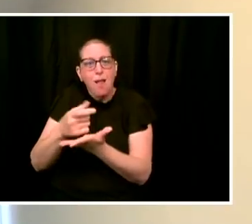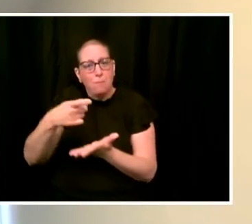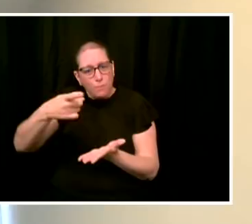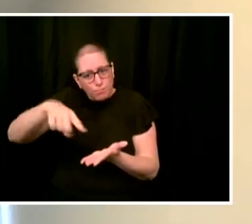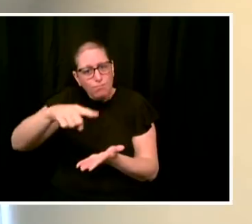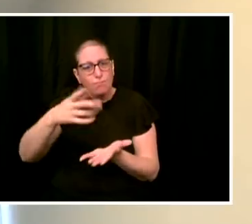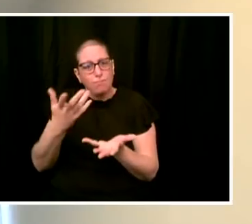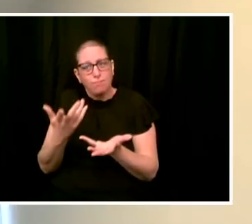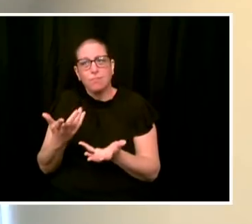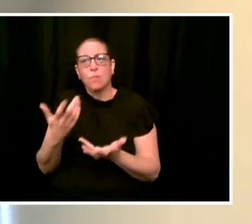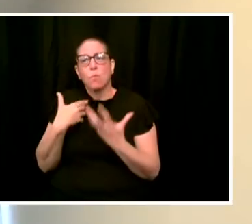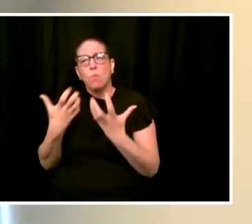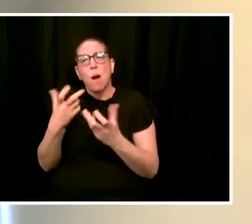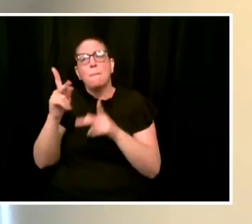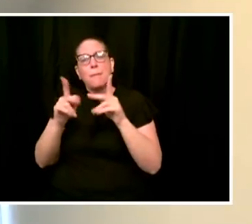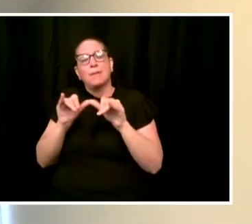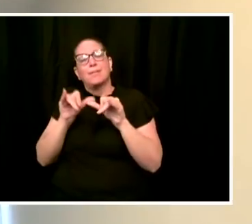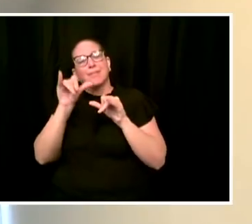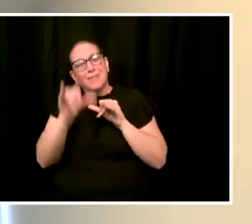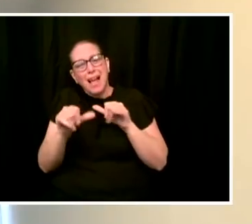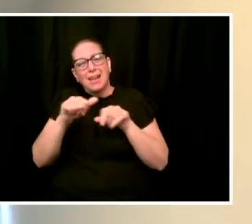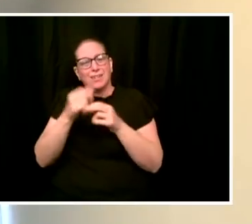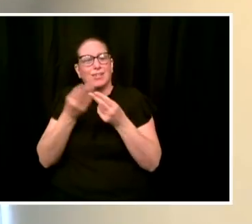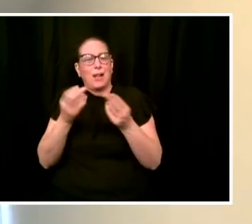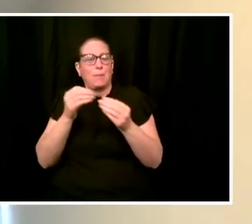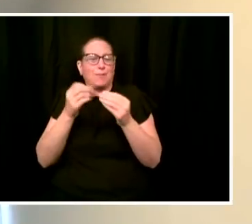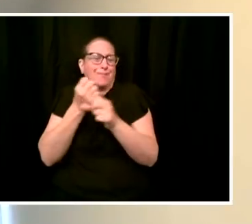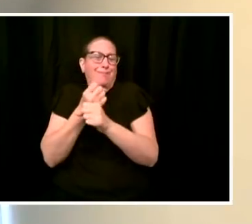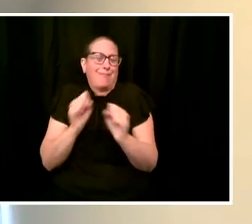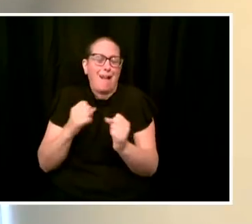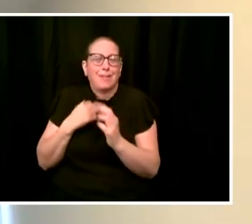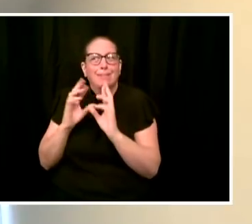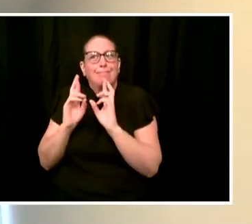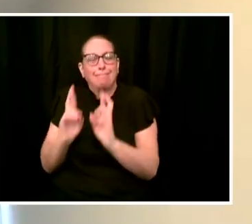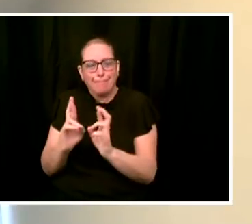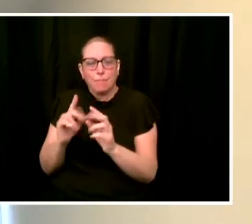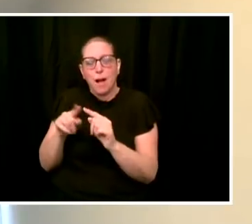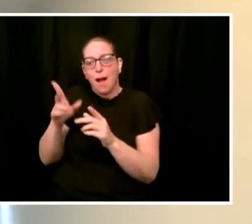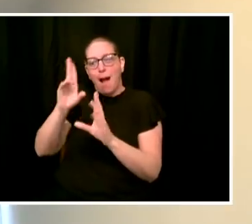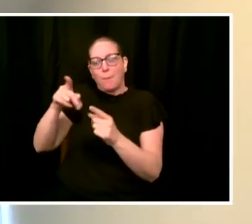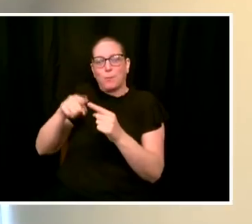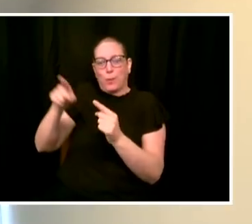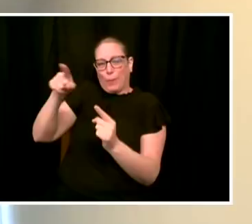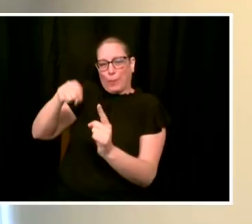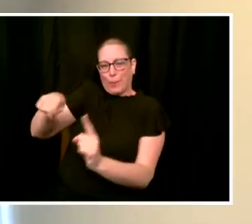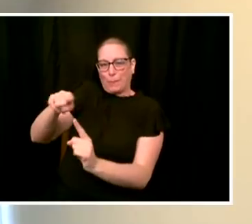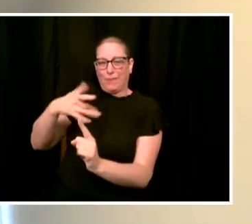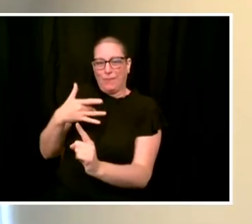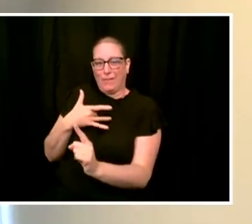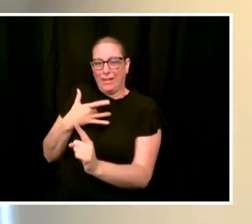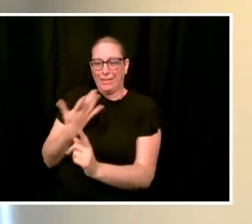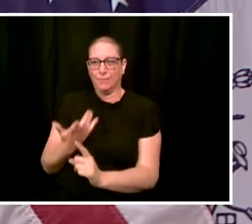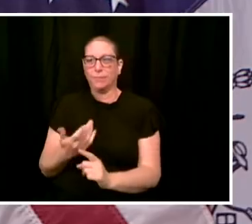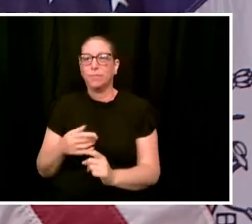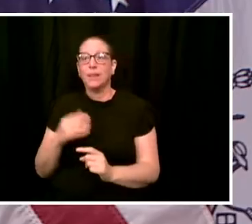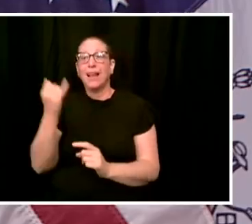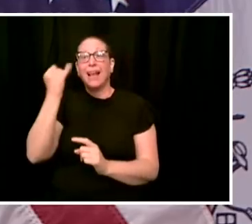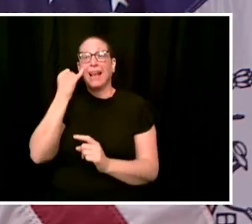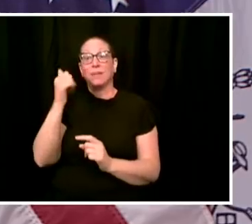WE'RE LOOKING VERY CAREFULLY AT THIS BECAUSE WE WANT PEOPLE TO STAY IN ONCE WE HAVE BEEN ABLE TO